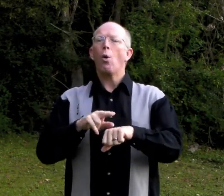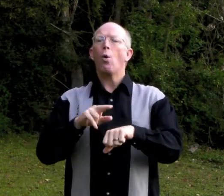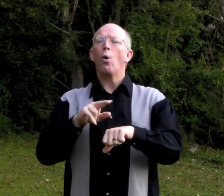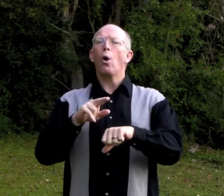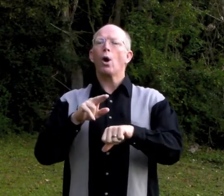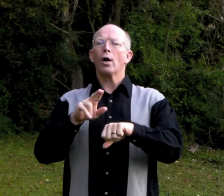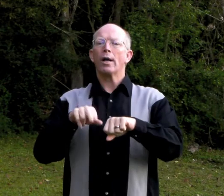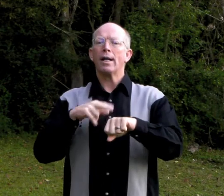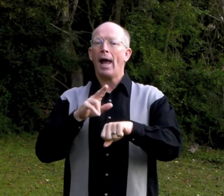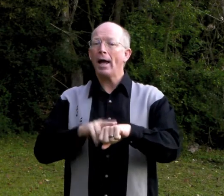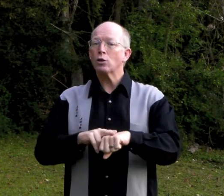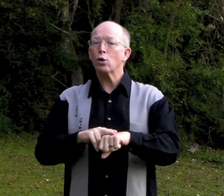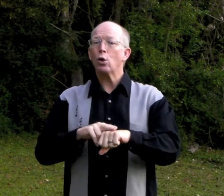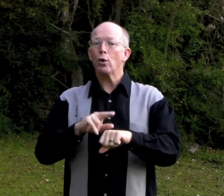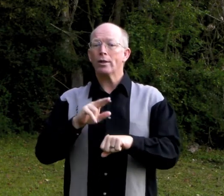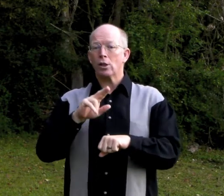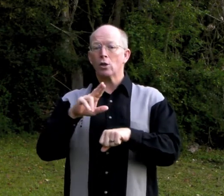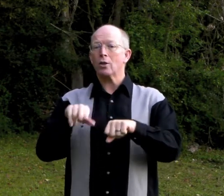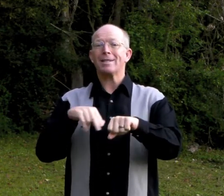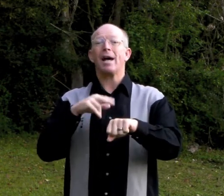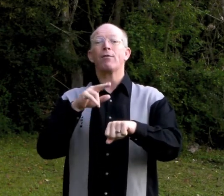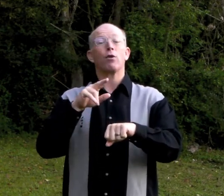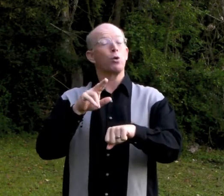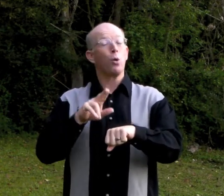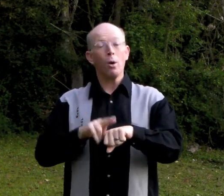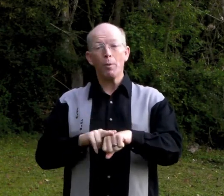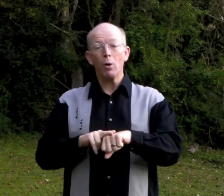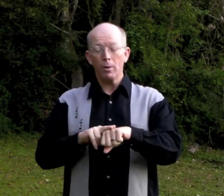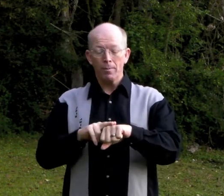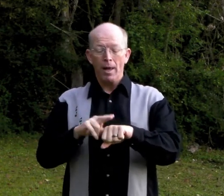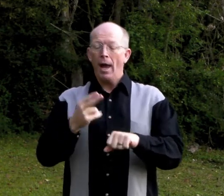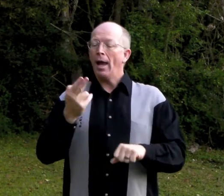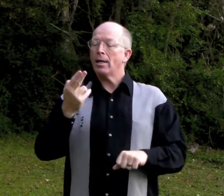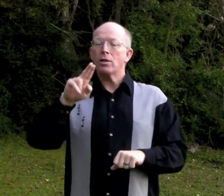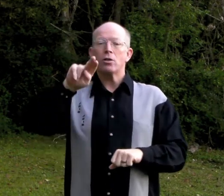NATURE, NATURAL this is also the sign for NORMAL.